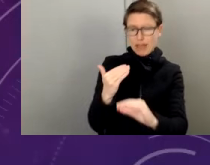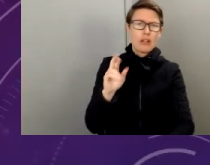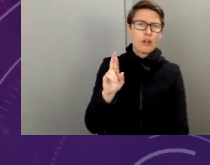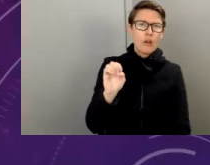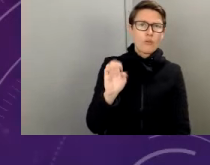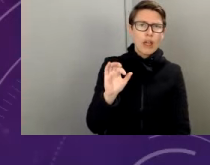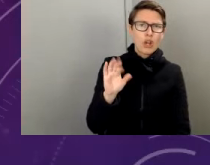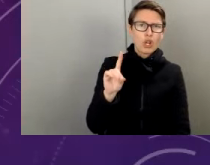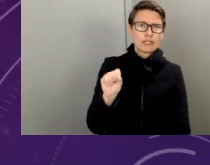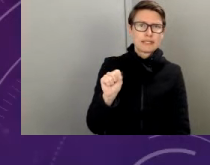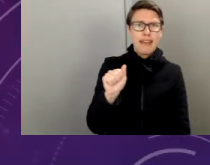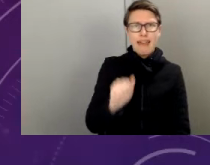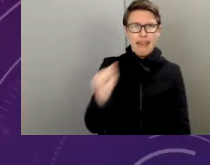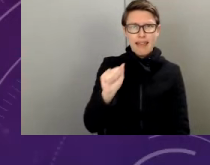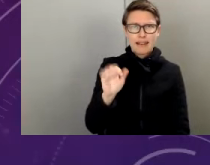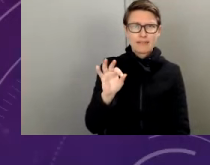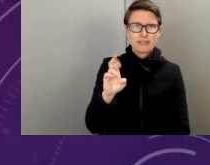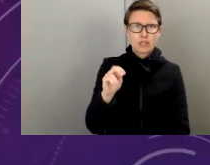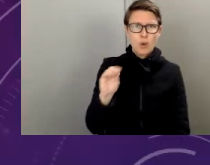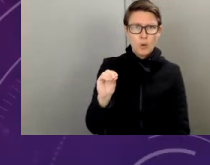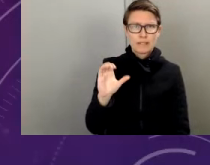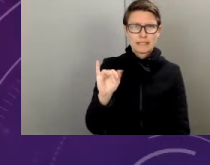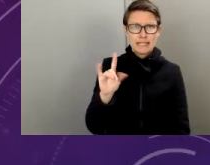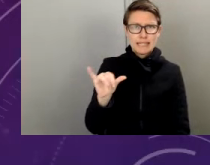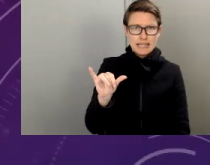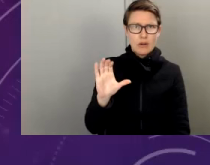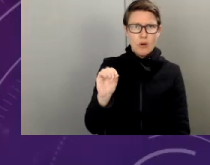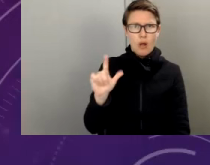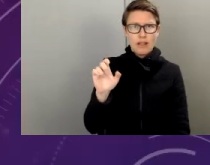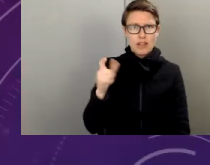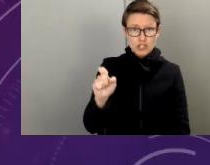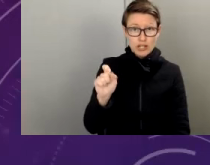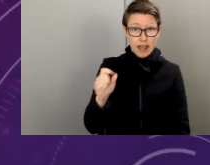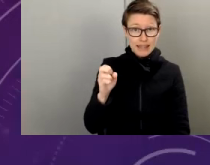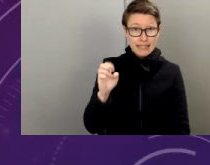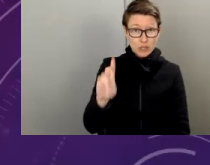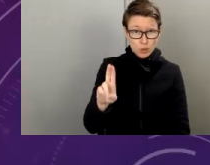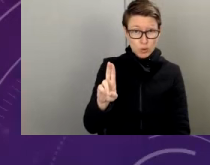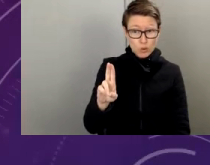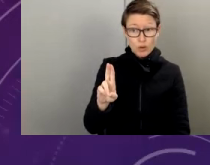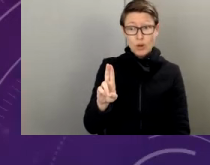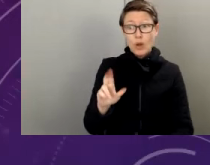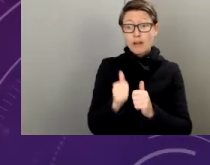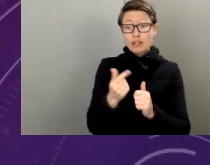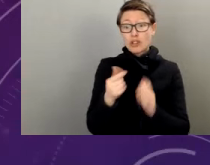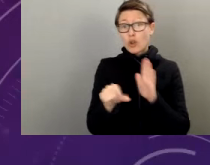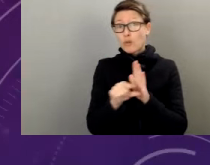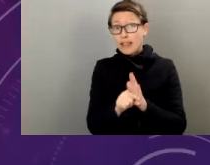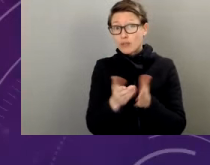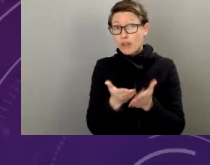Just about any request in reference to grades will be going to records at Fresno City College dot edu.